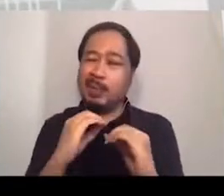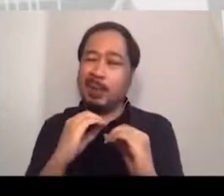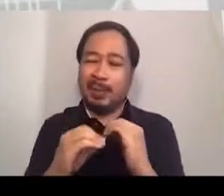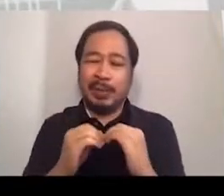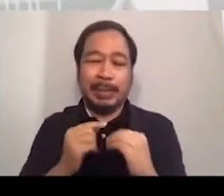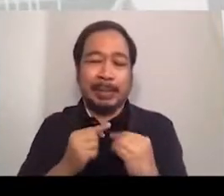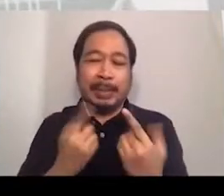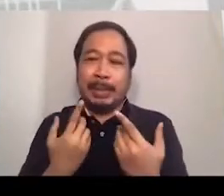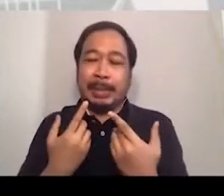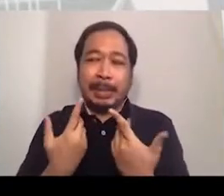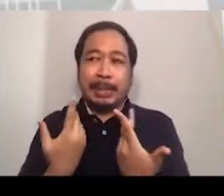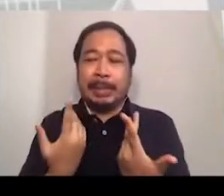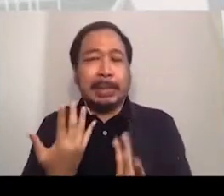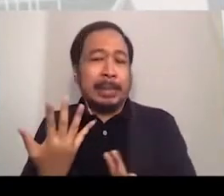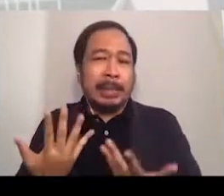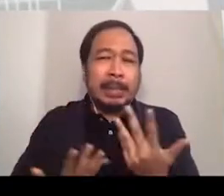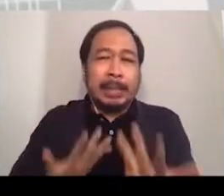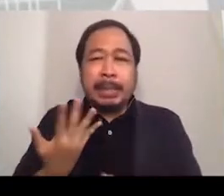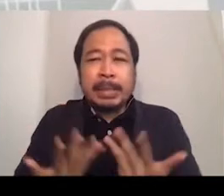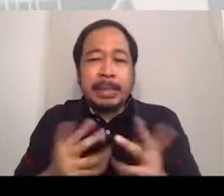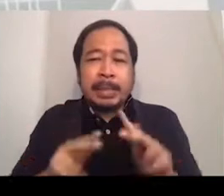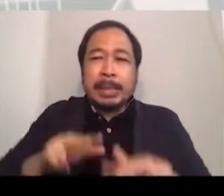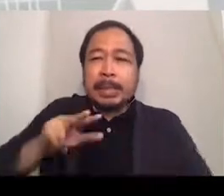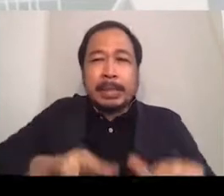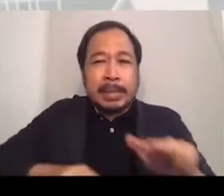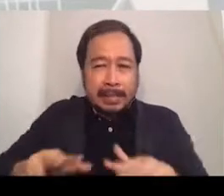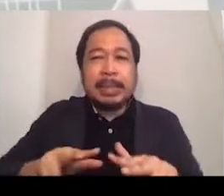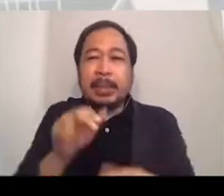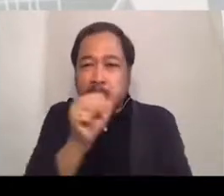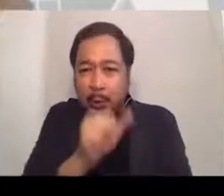and these are really some voices and messages that we have to keep in mind